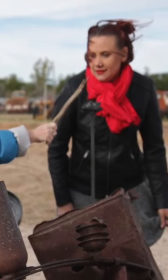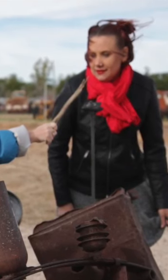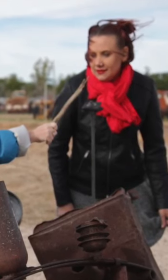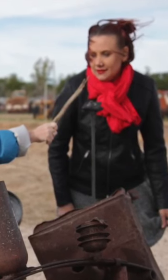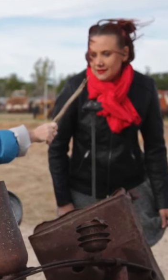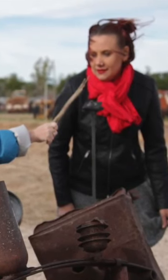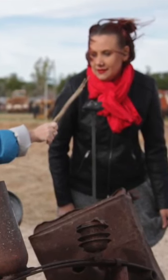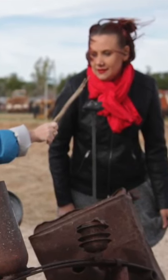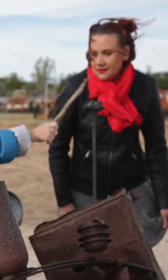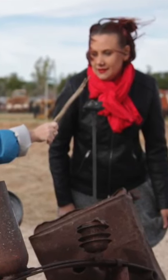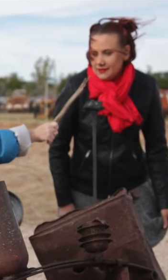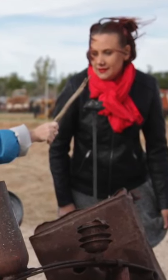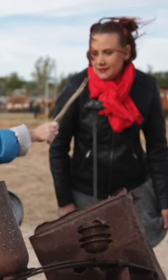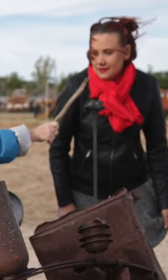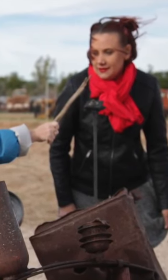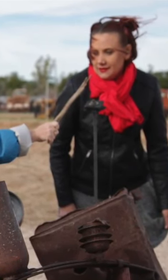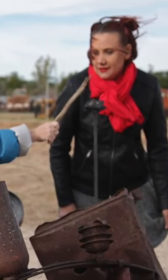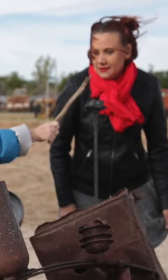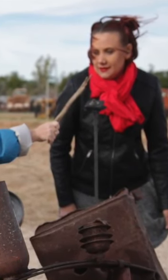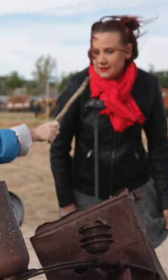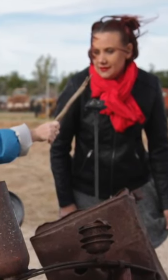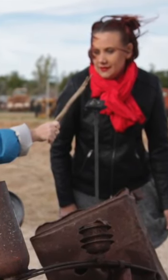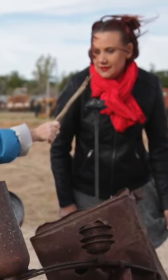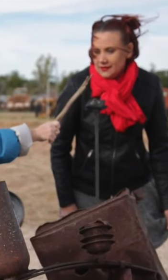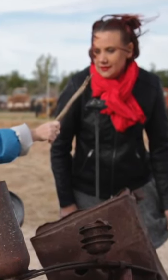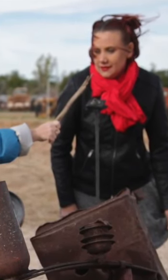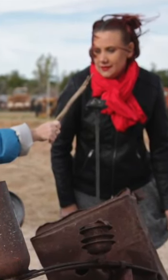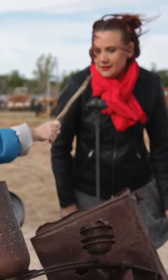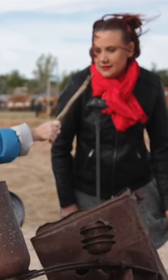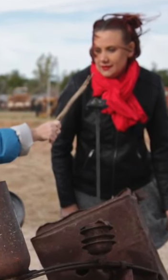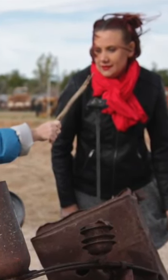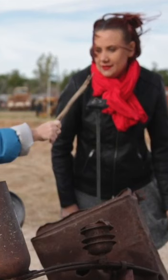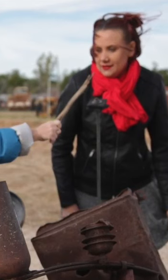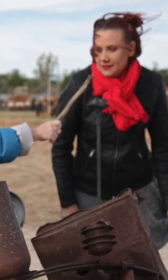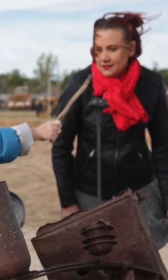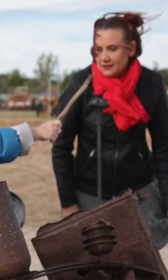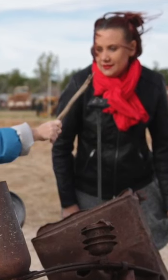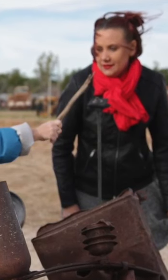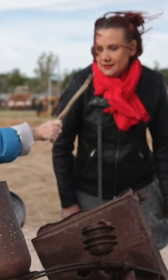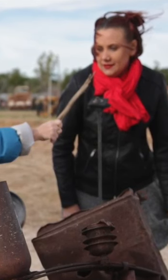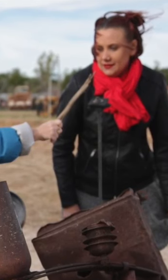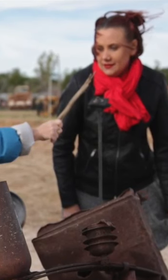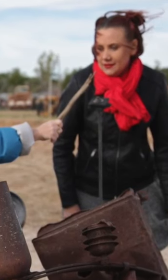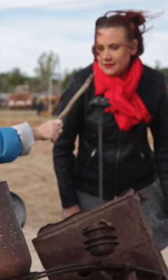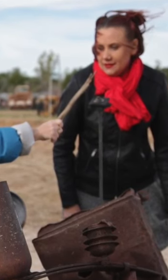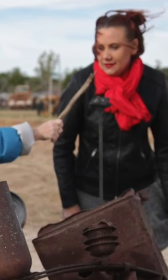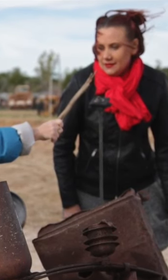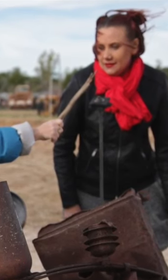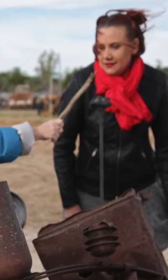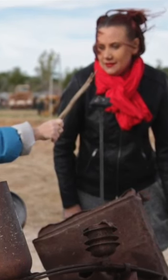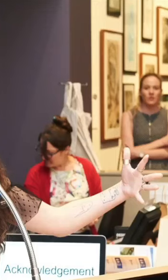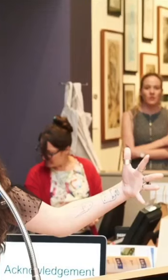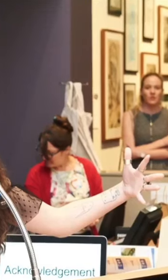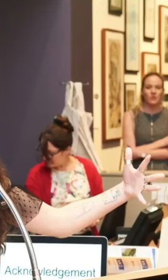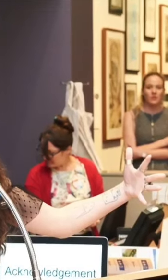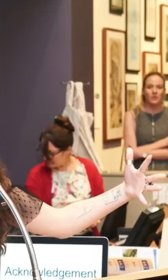Her regional base informs her approach to art-making with community in a range of settings and contexts.